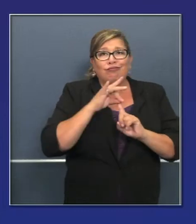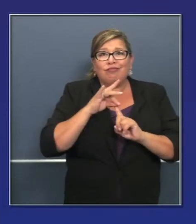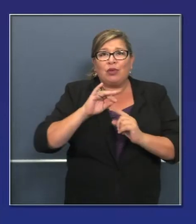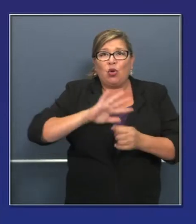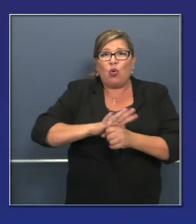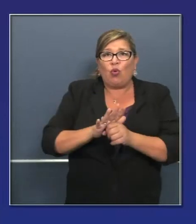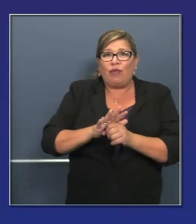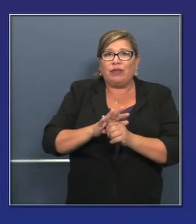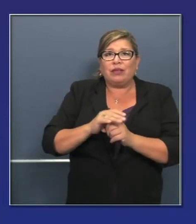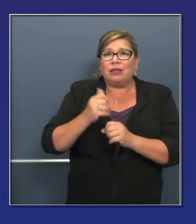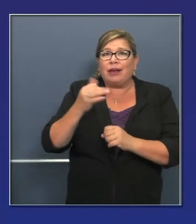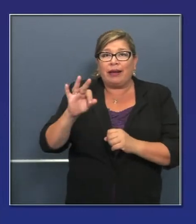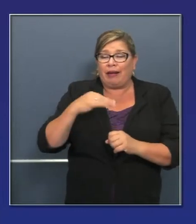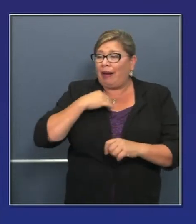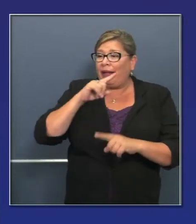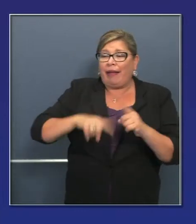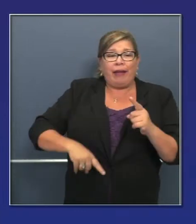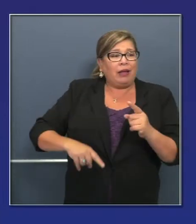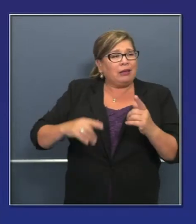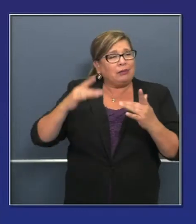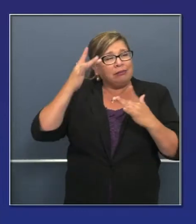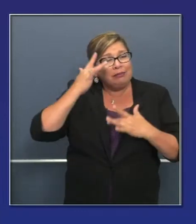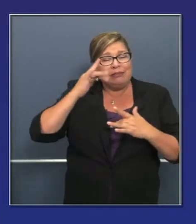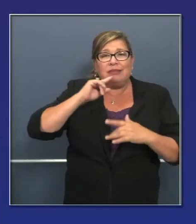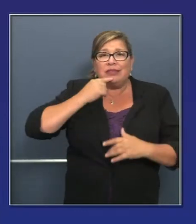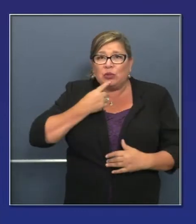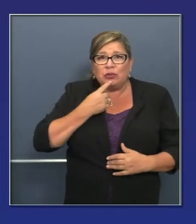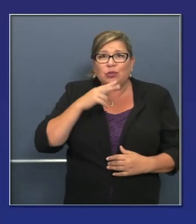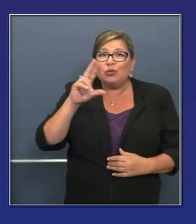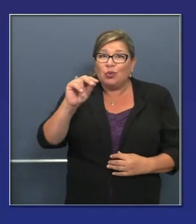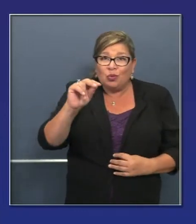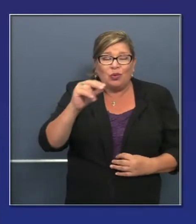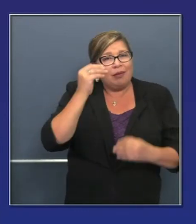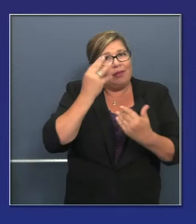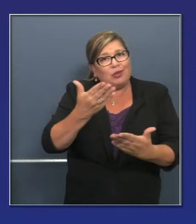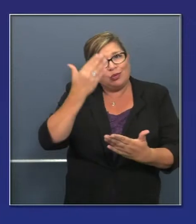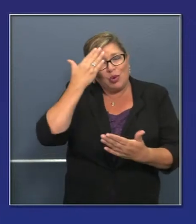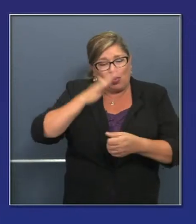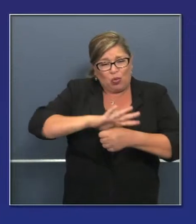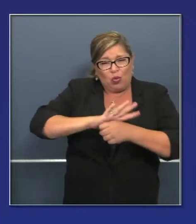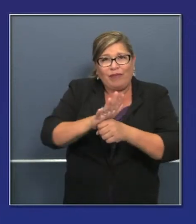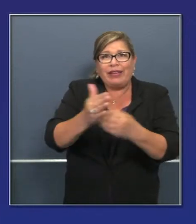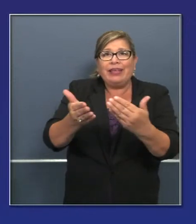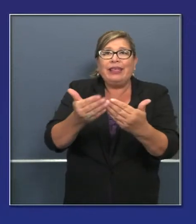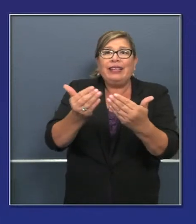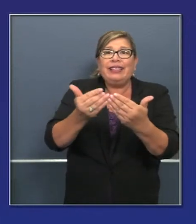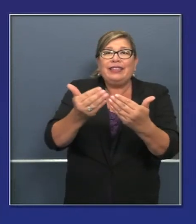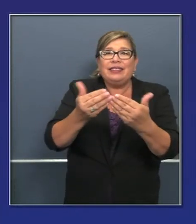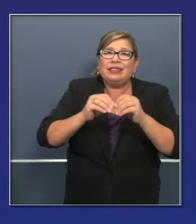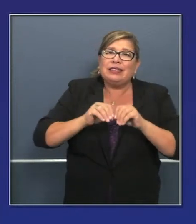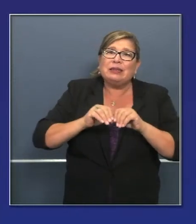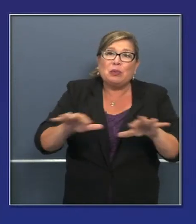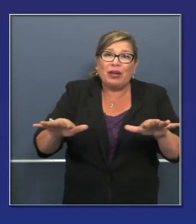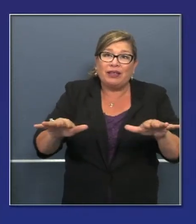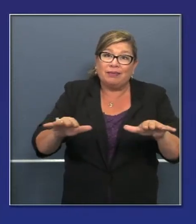this a disease that easily spreads very easily spreads and if you're not about yourself because